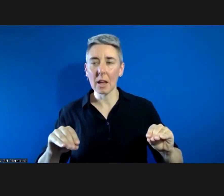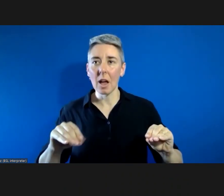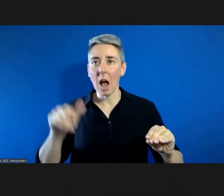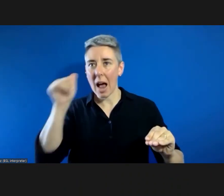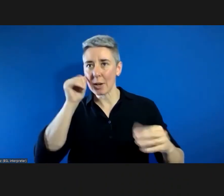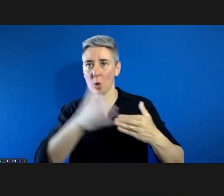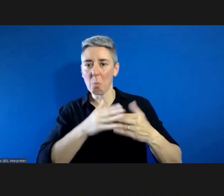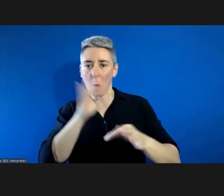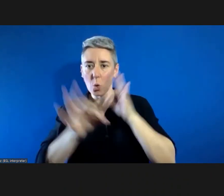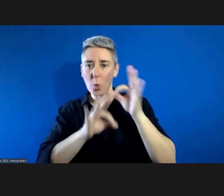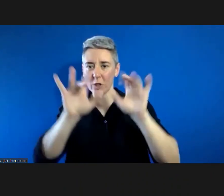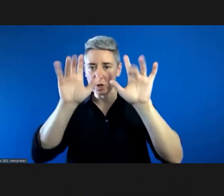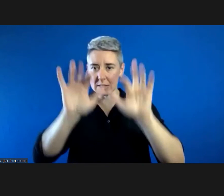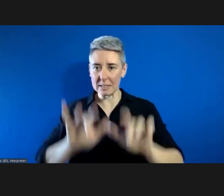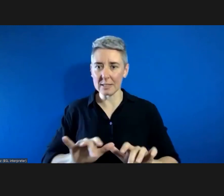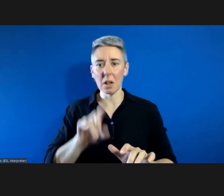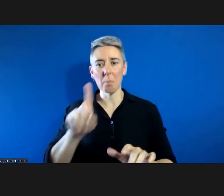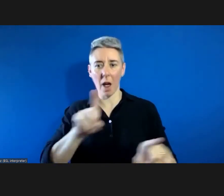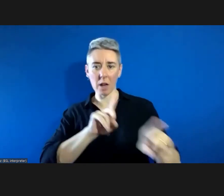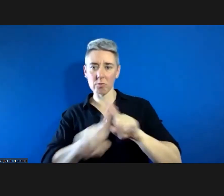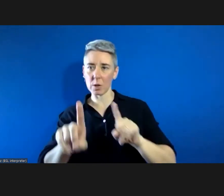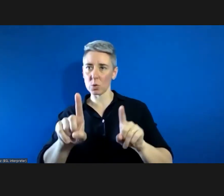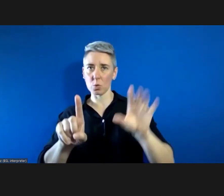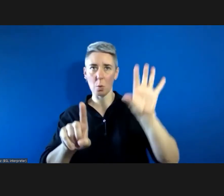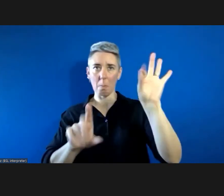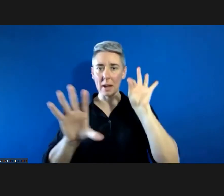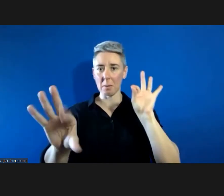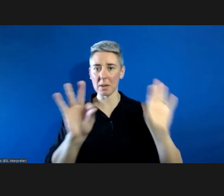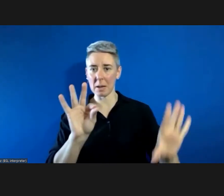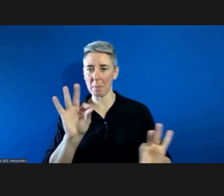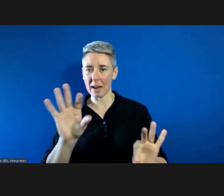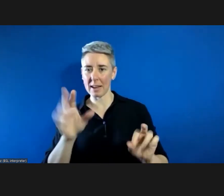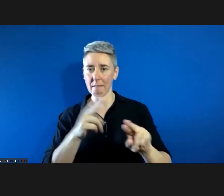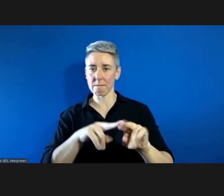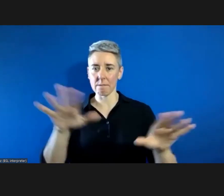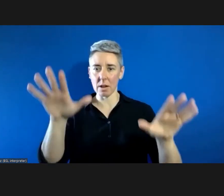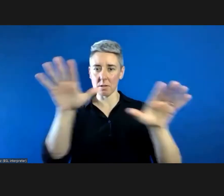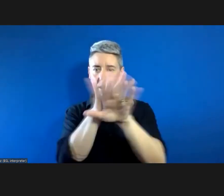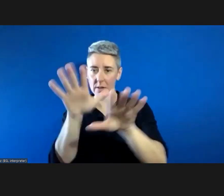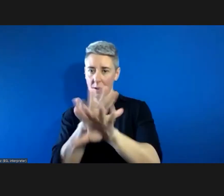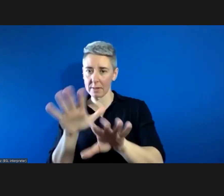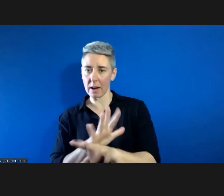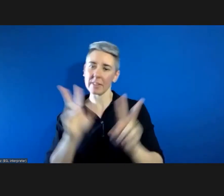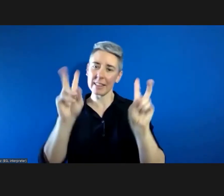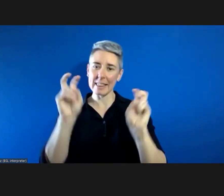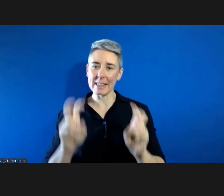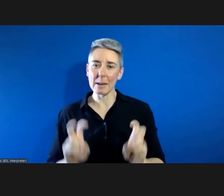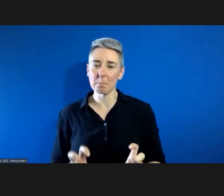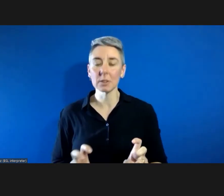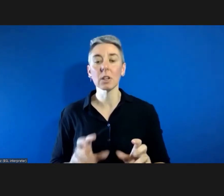but I tried to pick ones that kind of encompassed the themes that people were asking. There's also